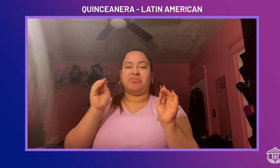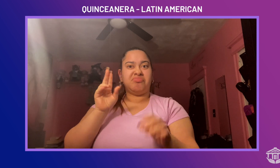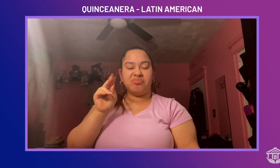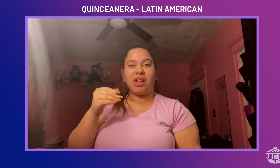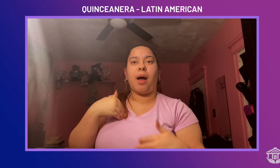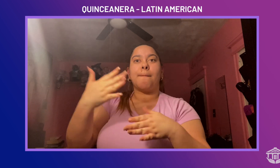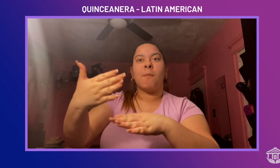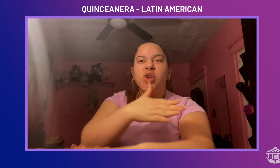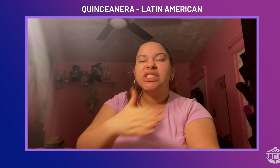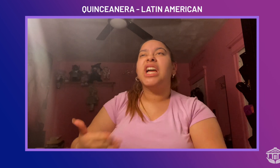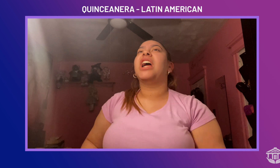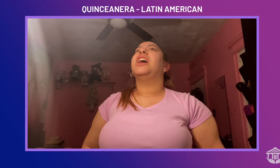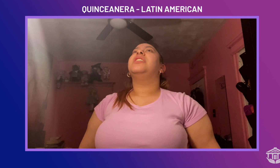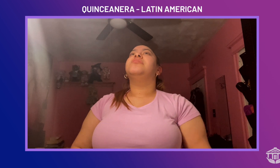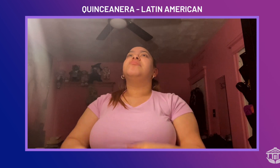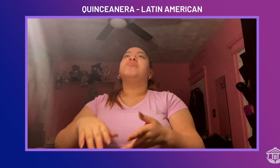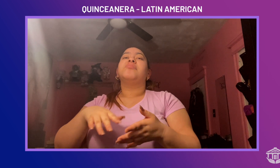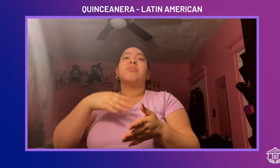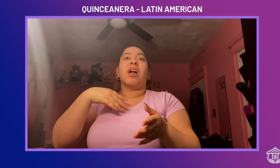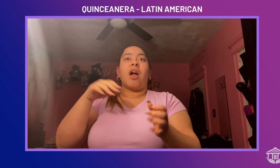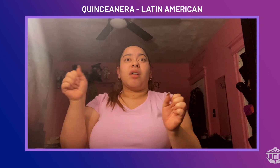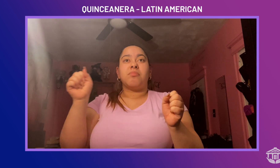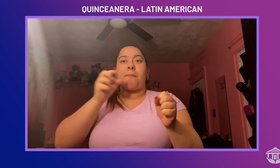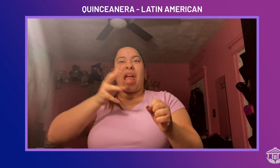hanging out. It’s a time for family and friends to get together to celebrate.